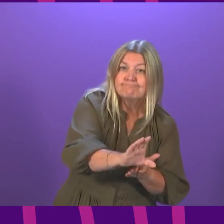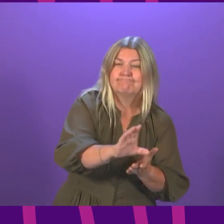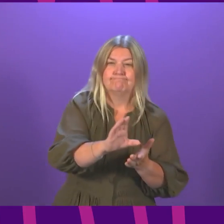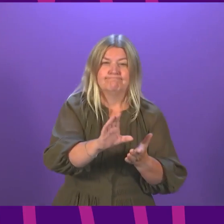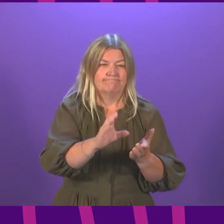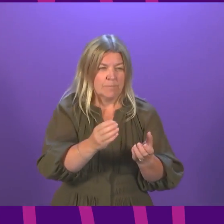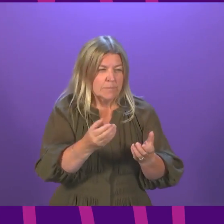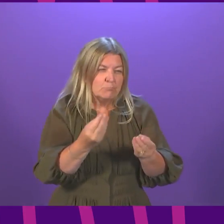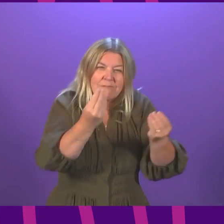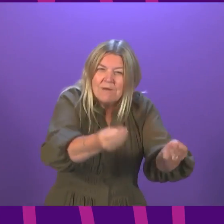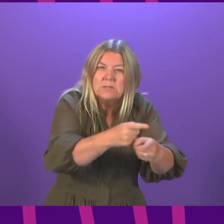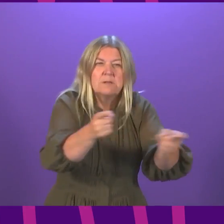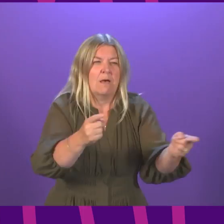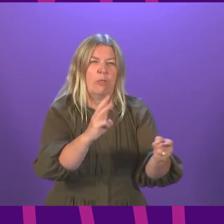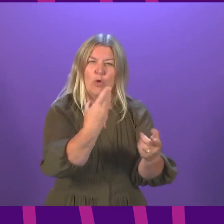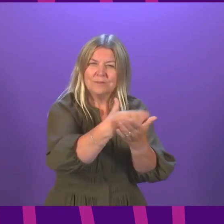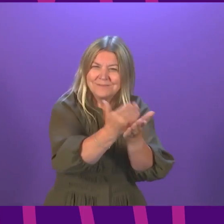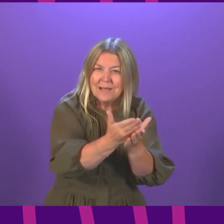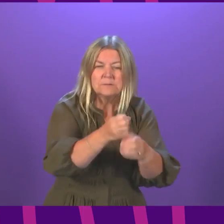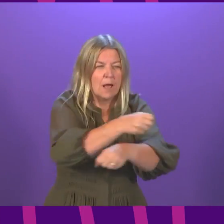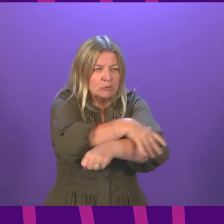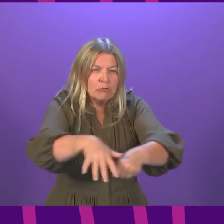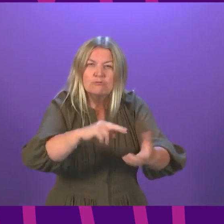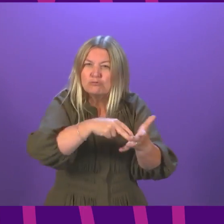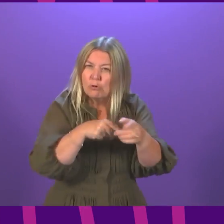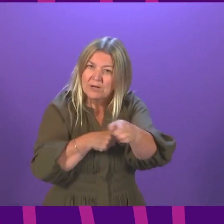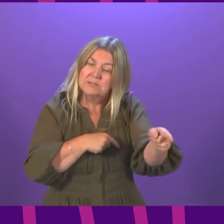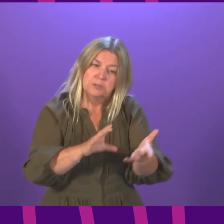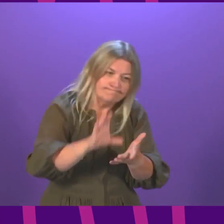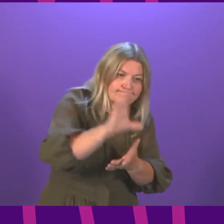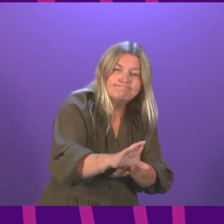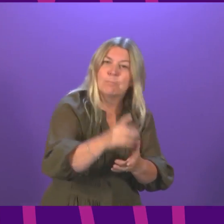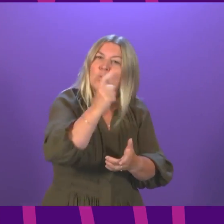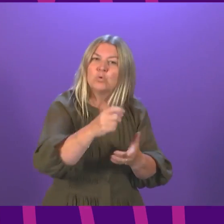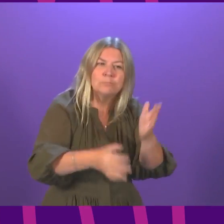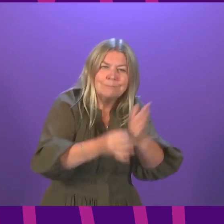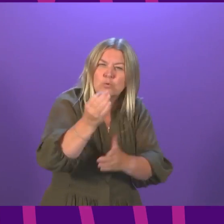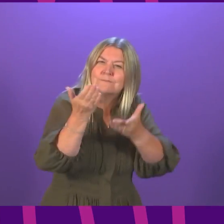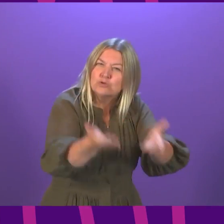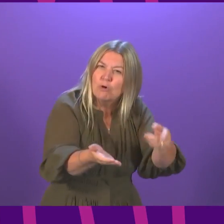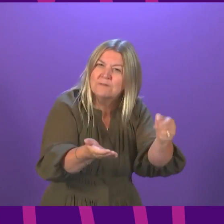including third sector and grassroots organisations, to improve services, increase capacity and